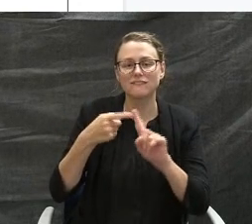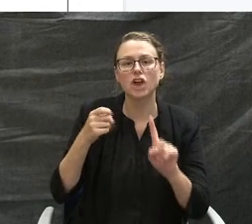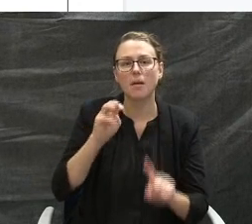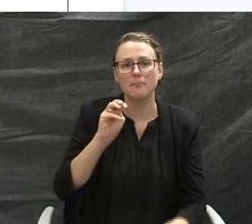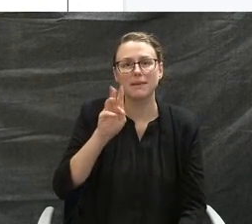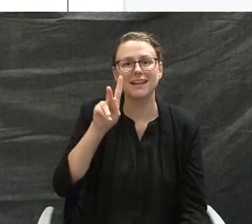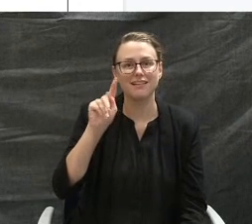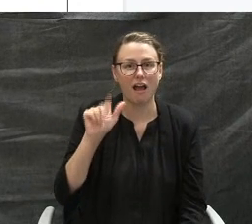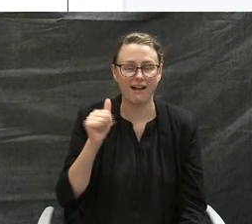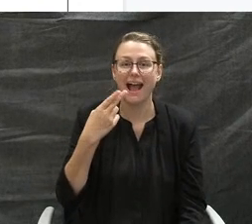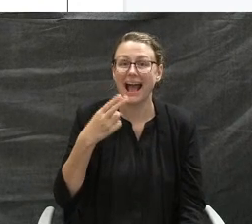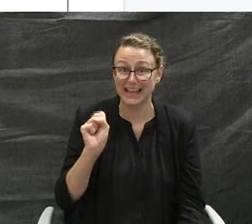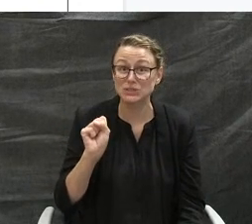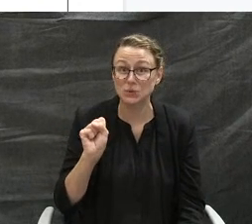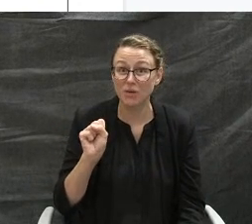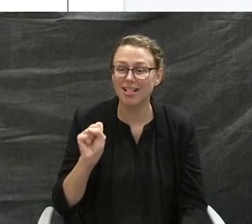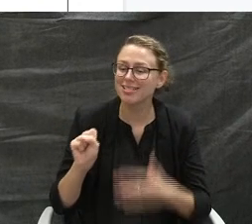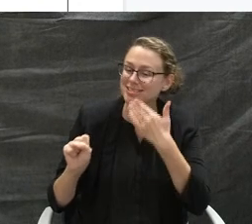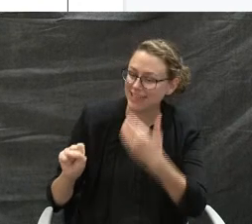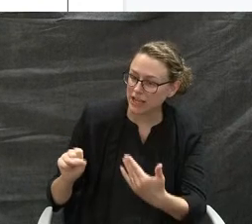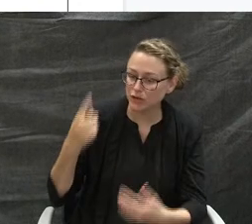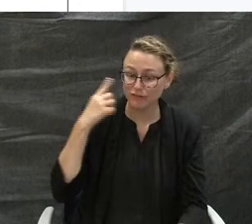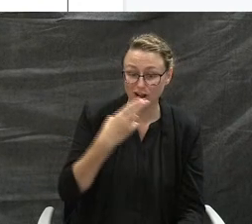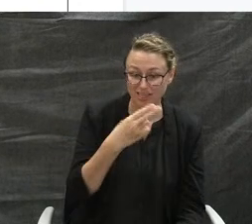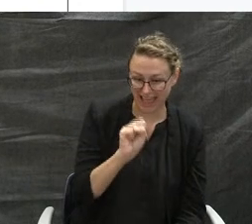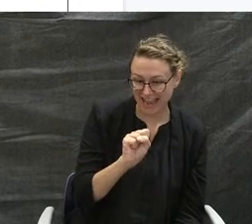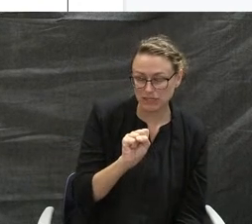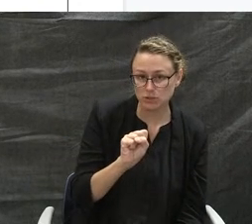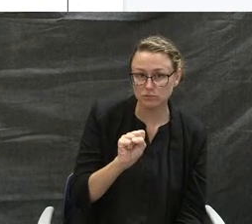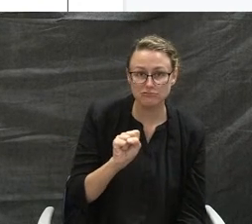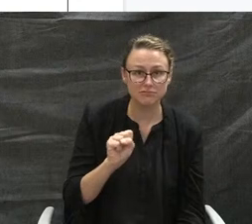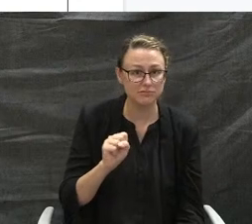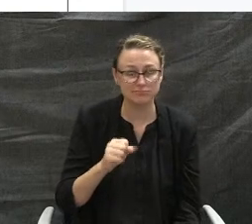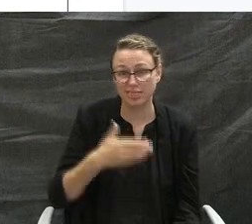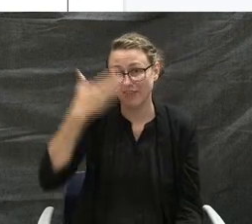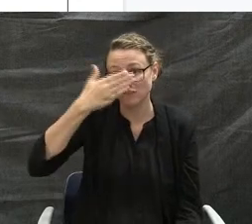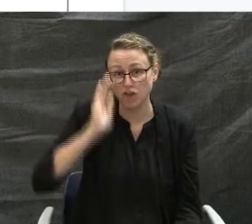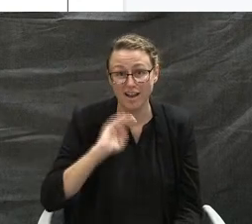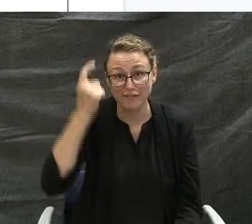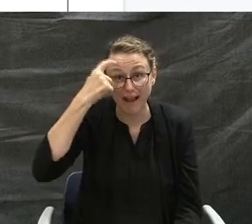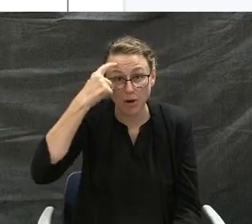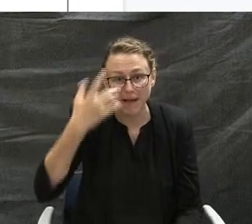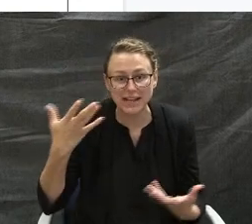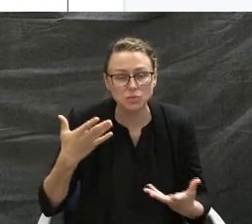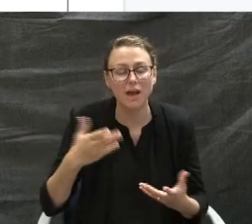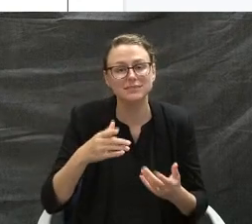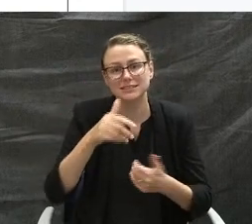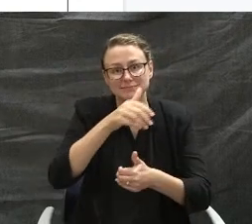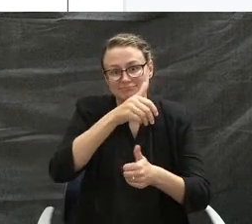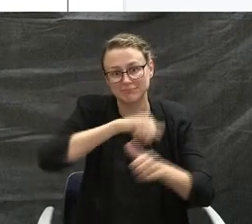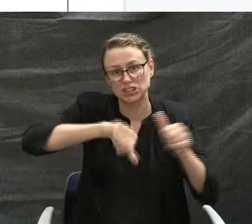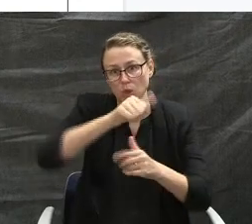Thank you, Kurt, for the high school in the forefront of our minds, in discussions with the six feet, social distancing and